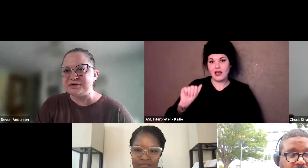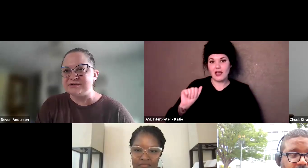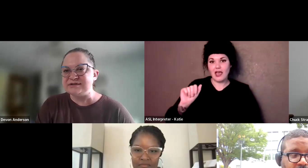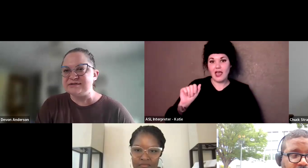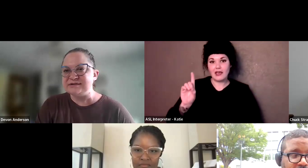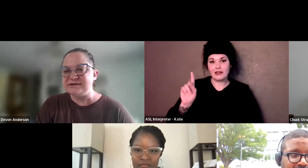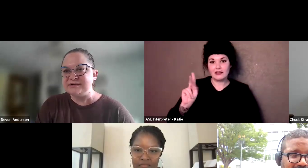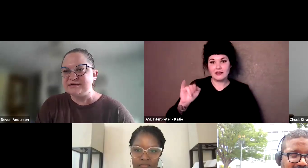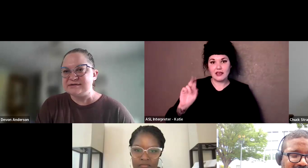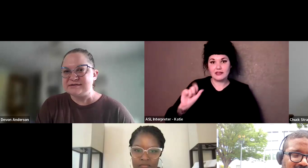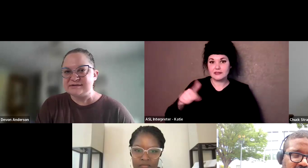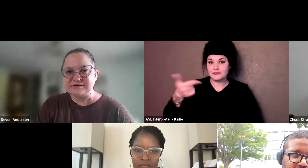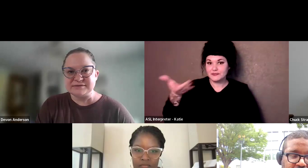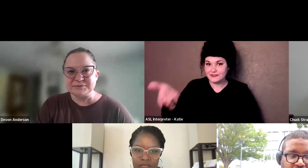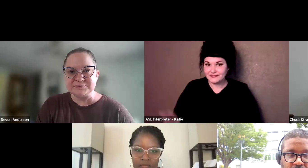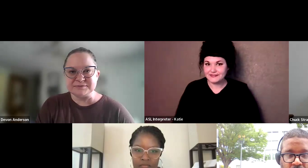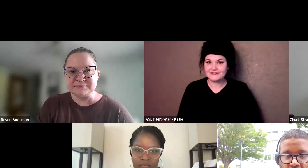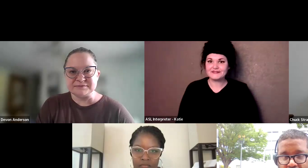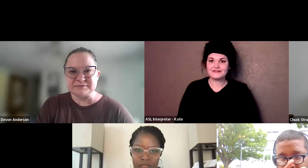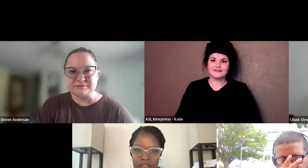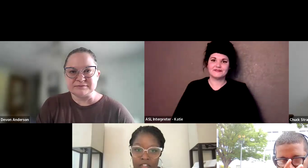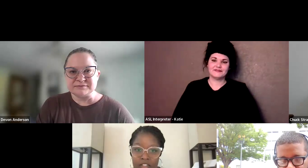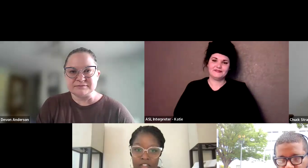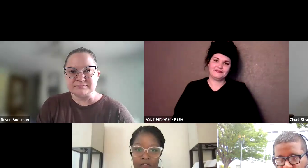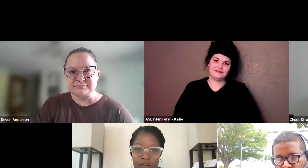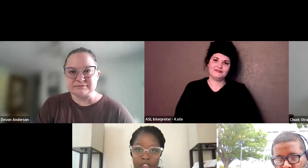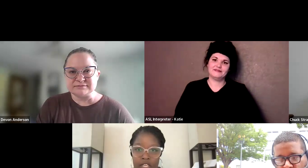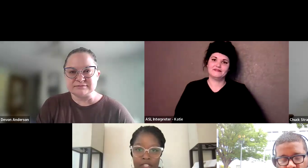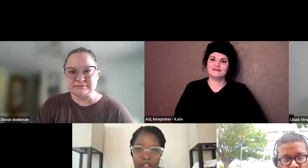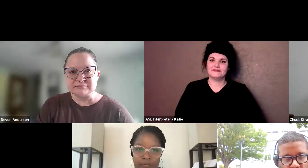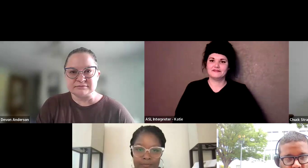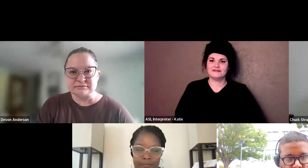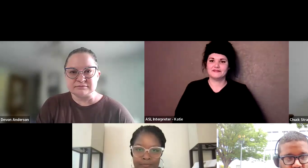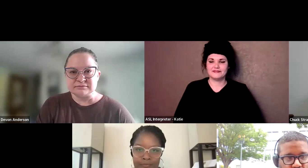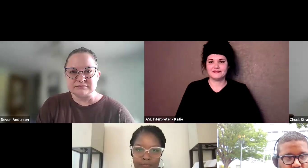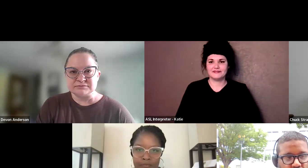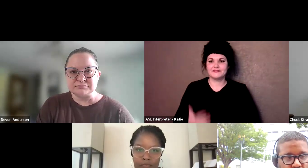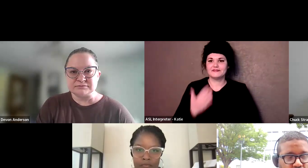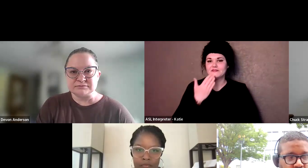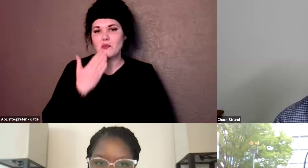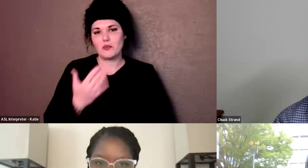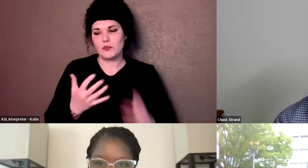start. AISHA: Thank you very much,